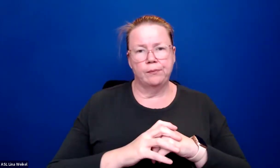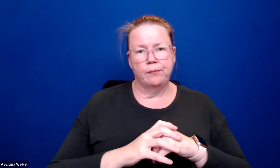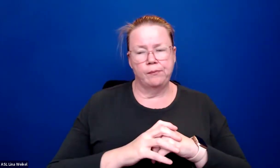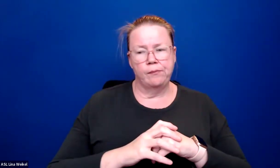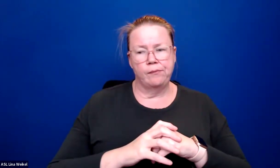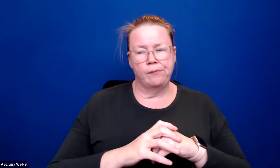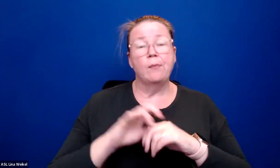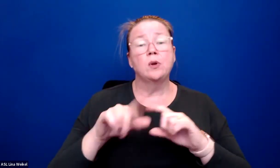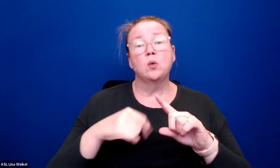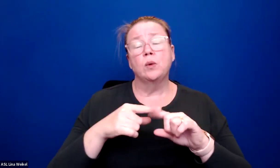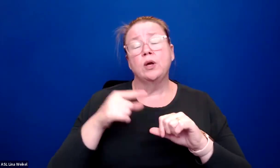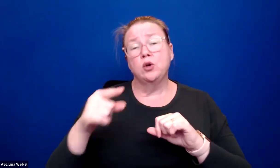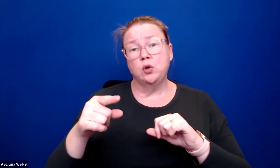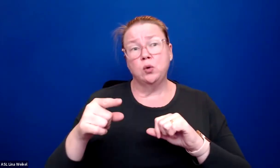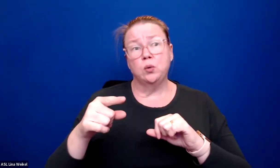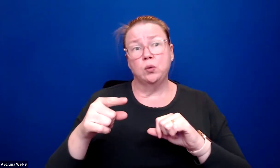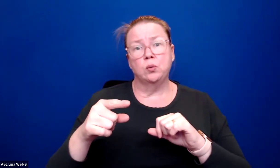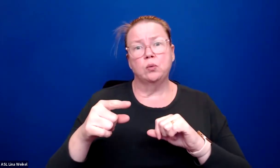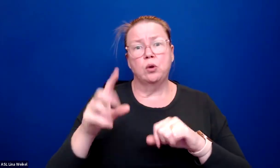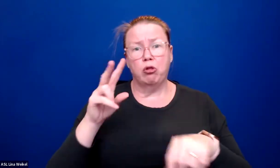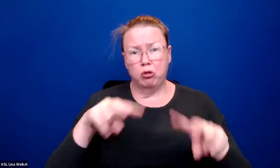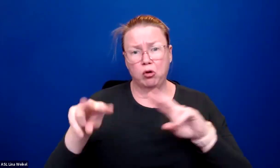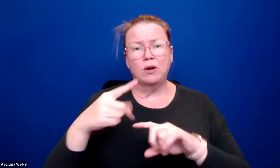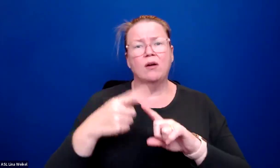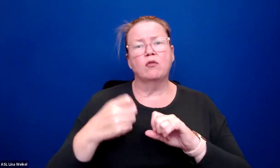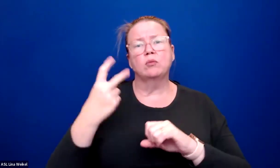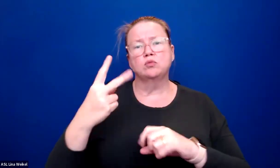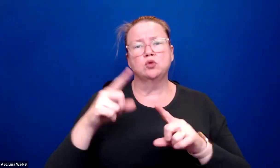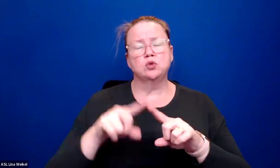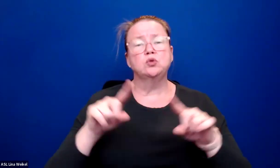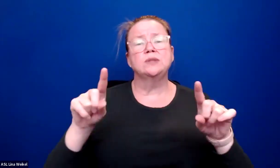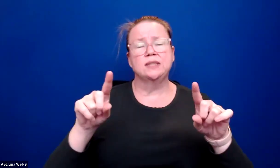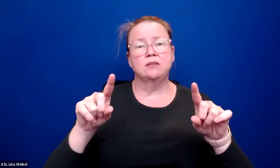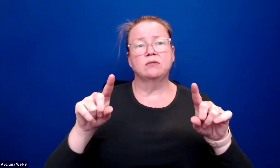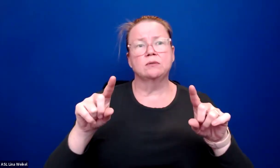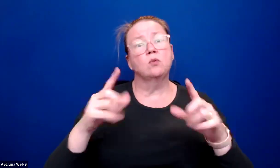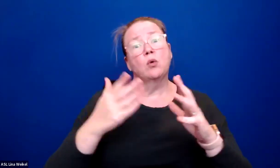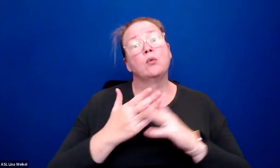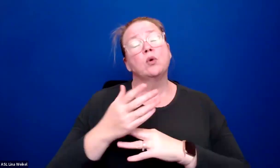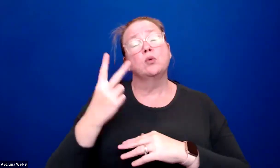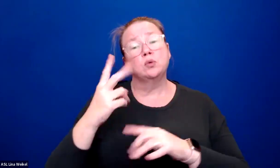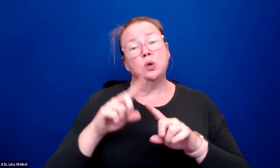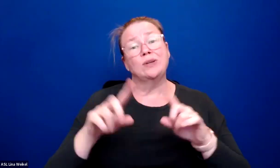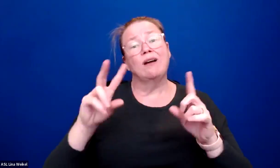Elissa w/ APRIL: when you're you know, when you're coming, when you're looking at it from 2 different Elissa w/ APRIL: well, through 2 2 different lenses.